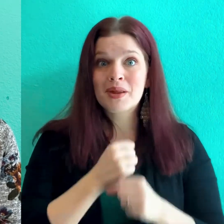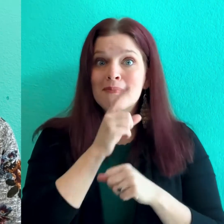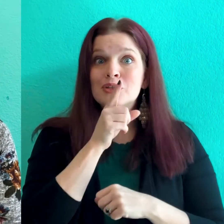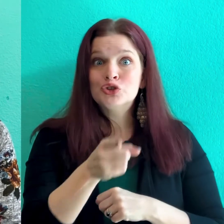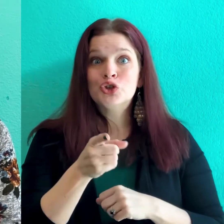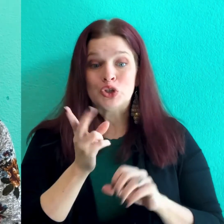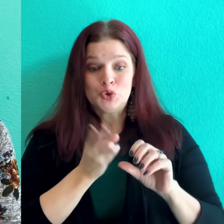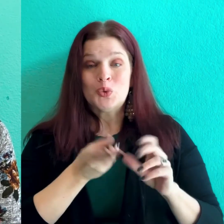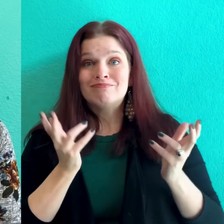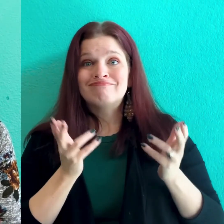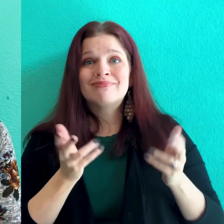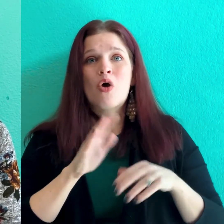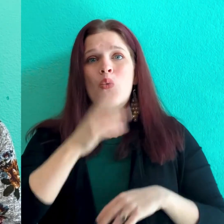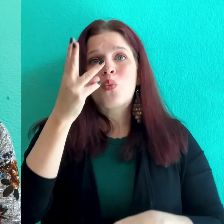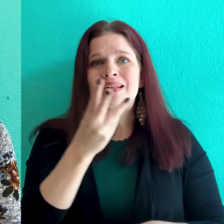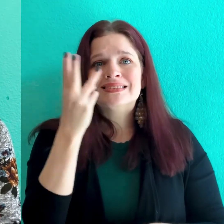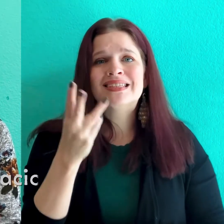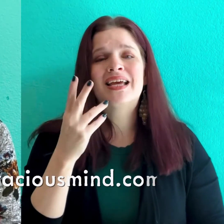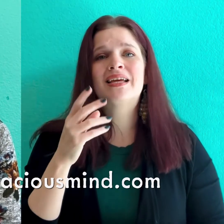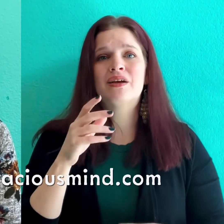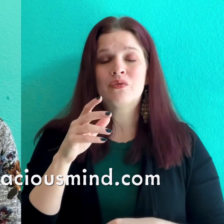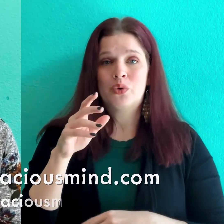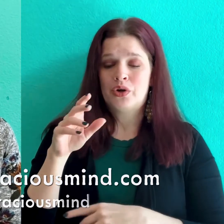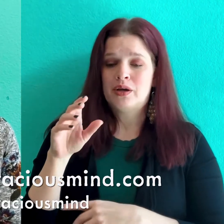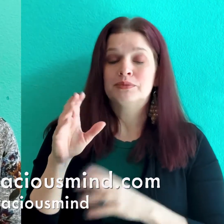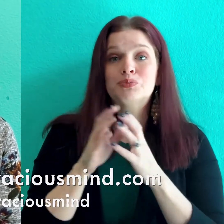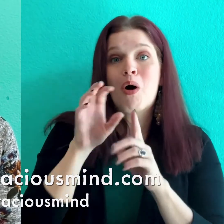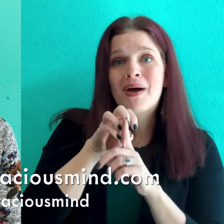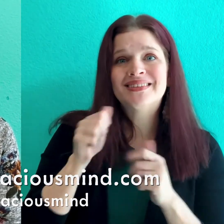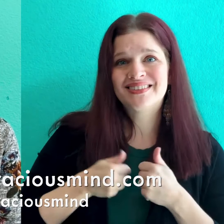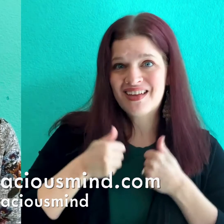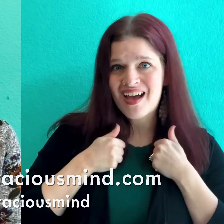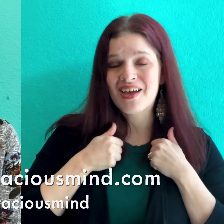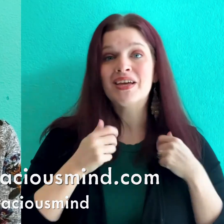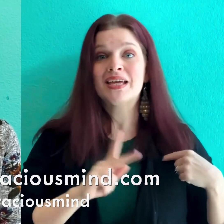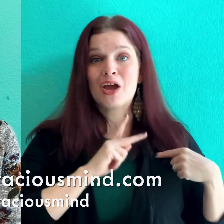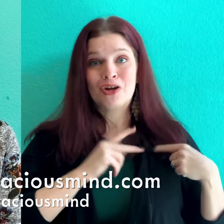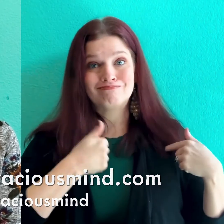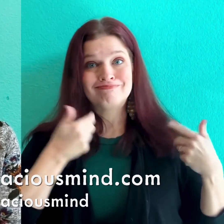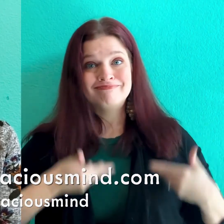Be sure to join us on Wednesday for our Small Bites Live, where Karen will be talking about this topic of values.